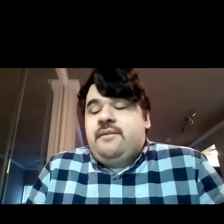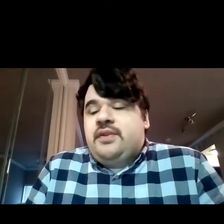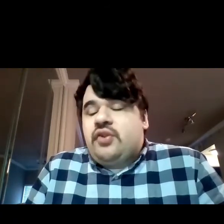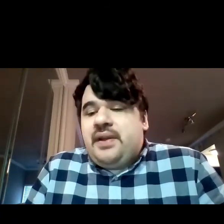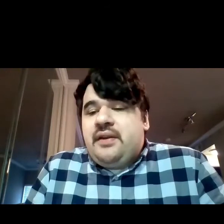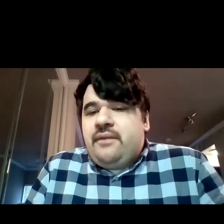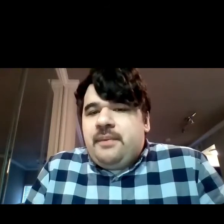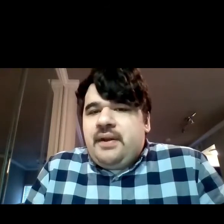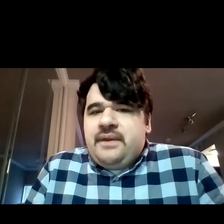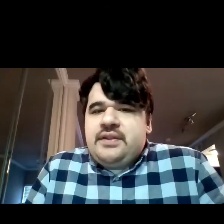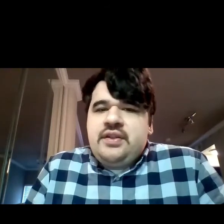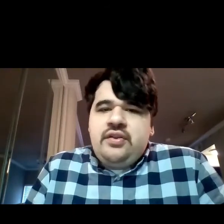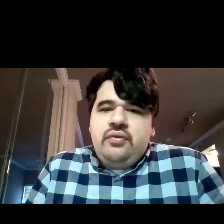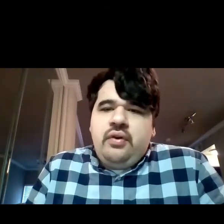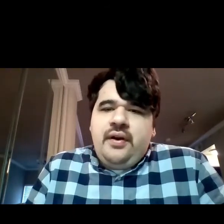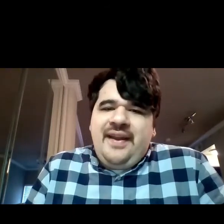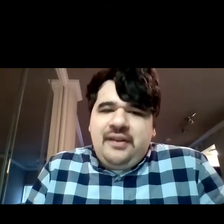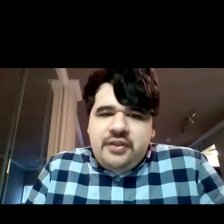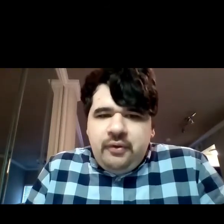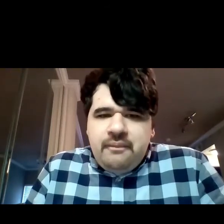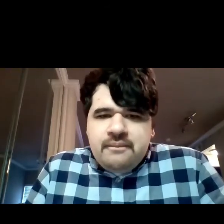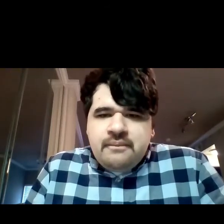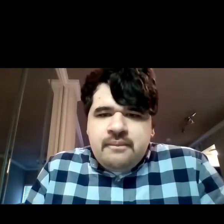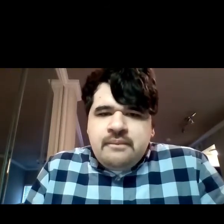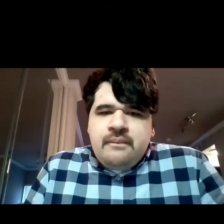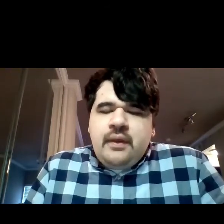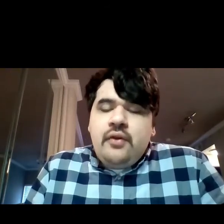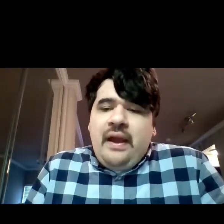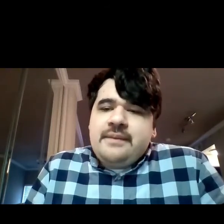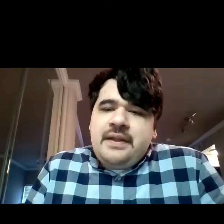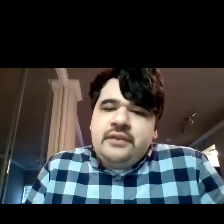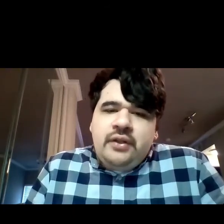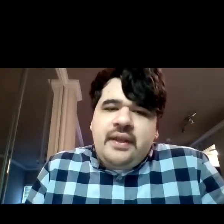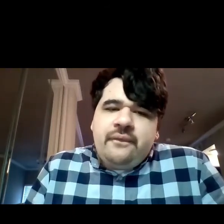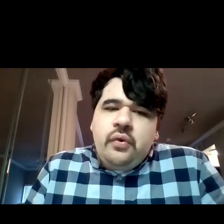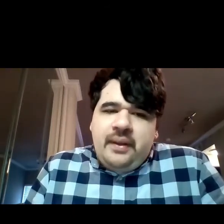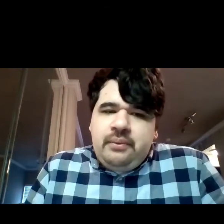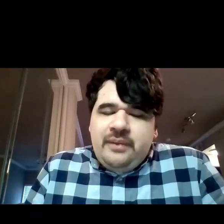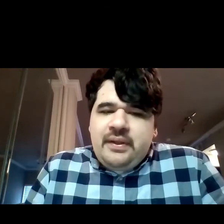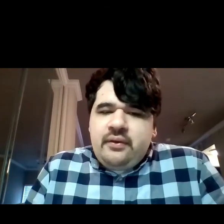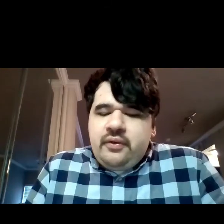like you've been terminated from your benefits, you are not eligible. You have to be looking for employment